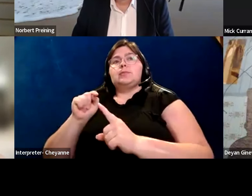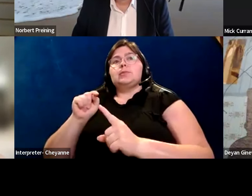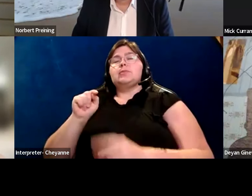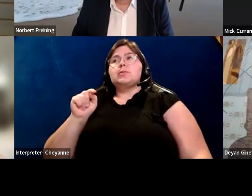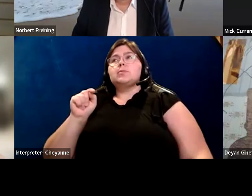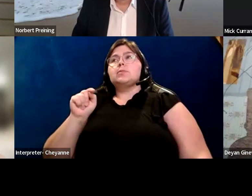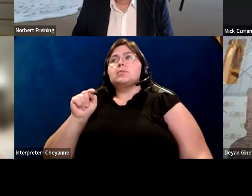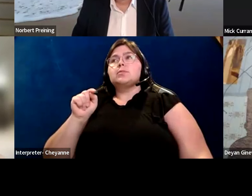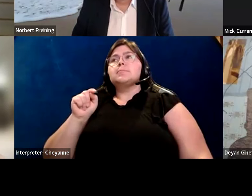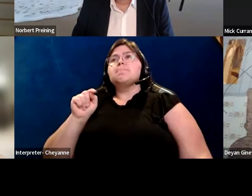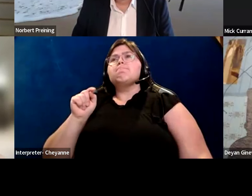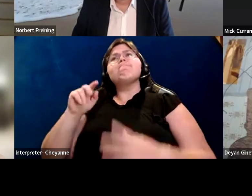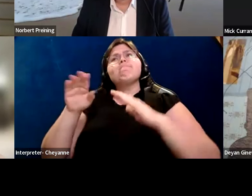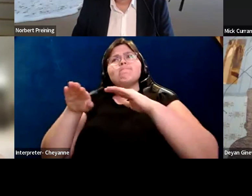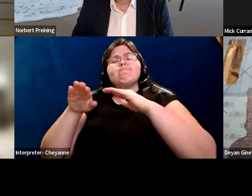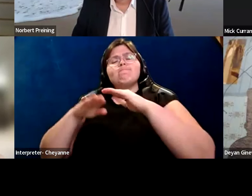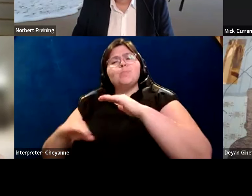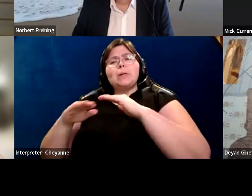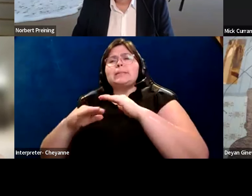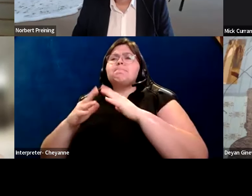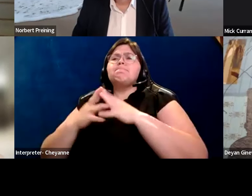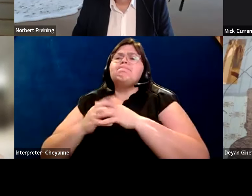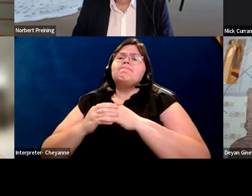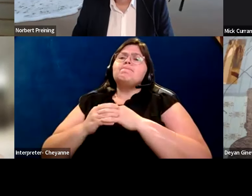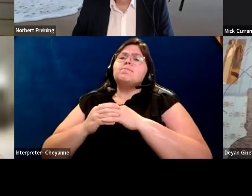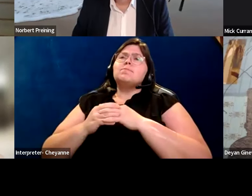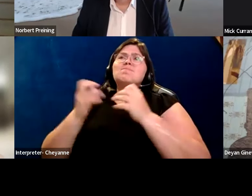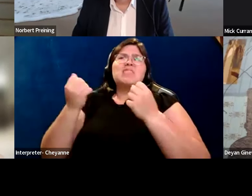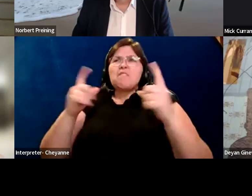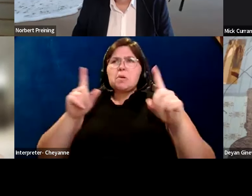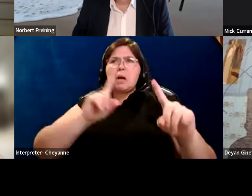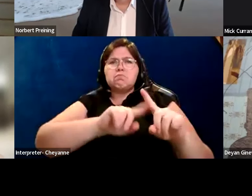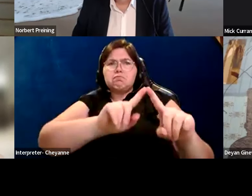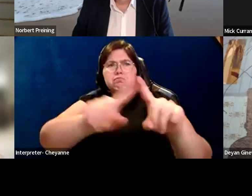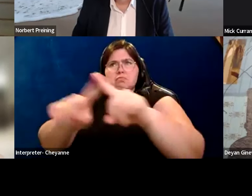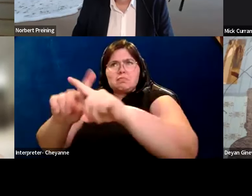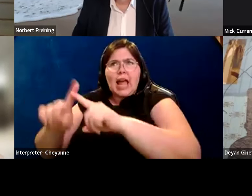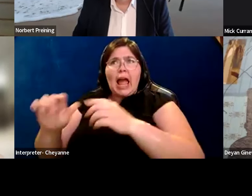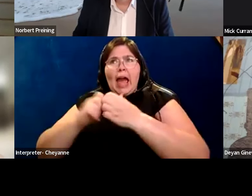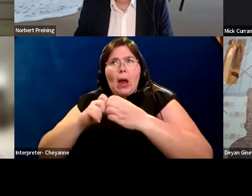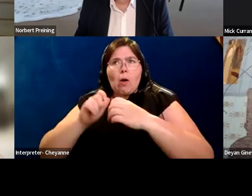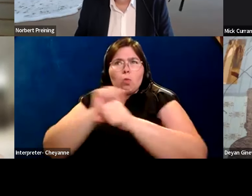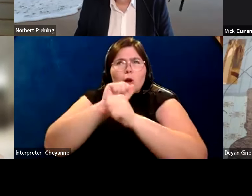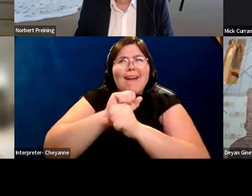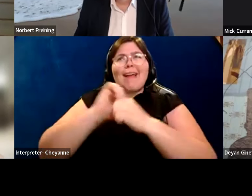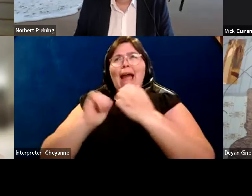people have different-- all different abilities and ways of working. We all do. And in some ways, we all might have